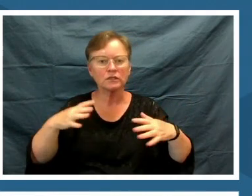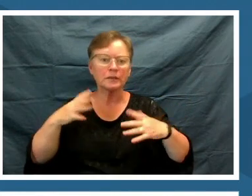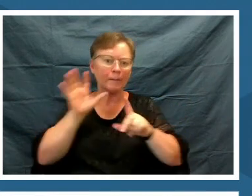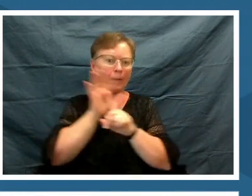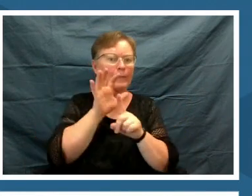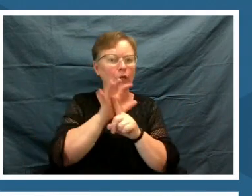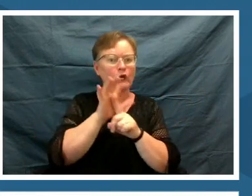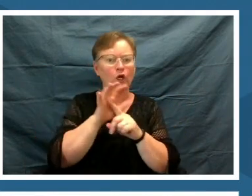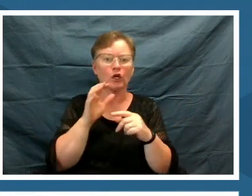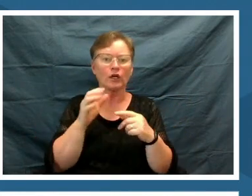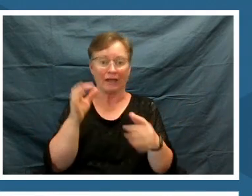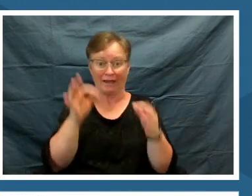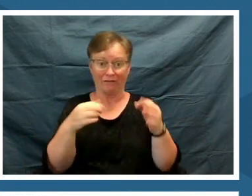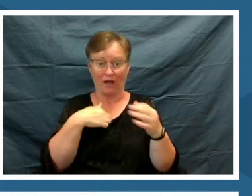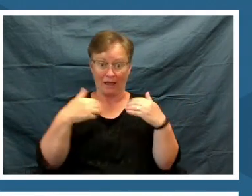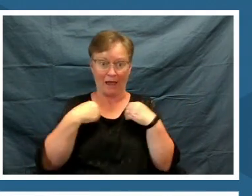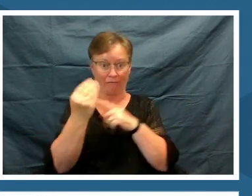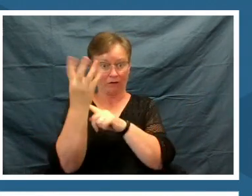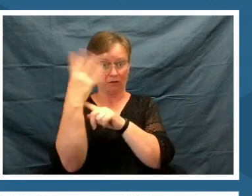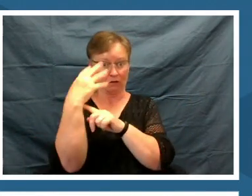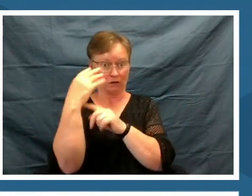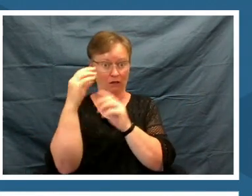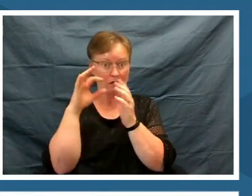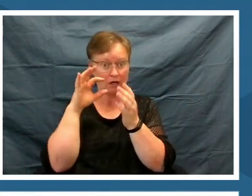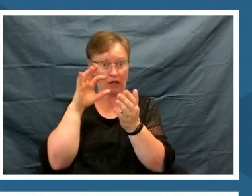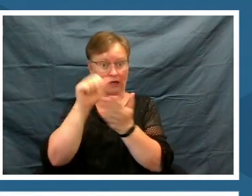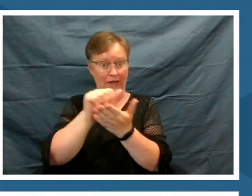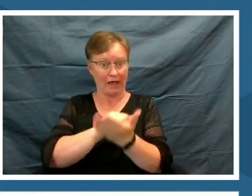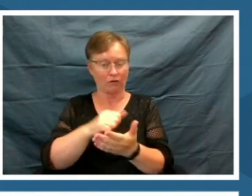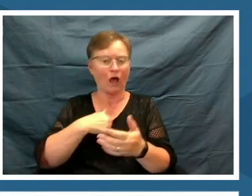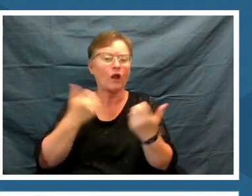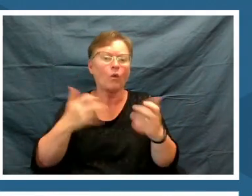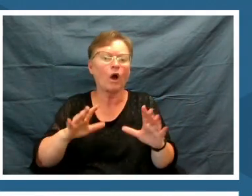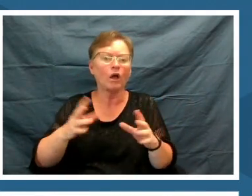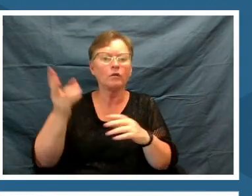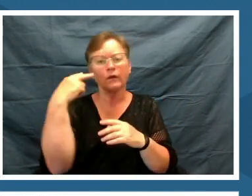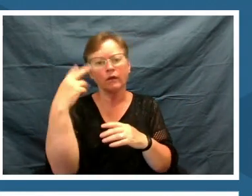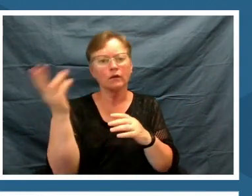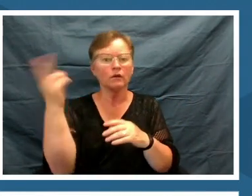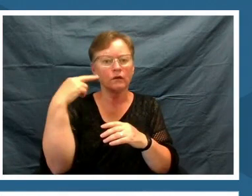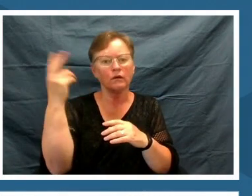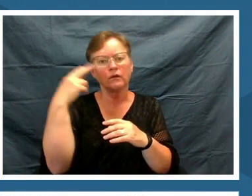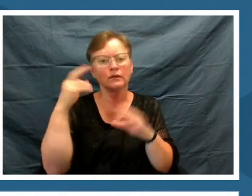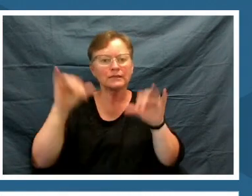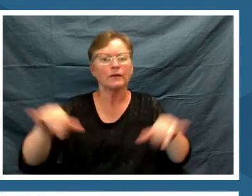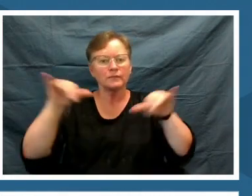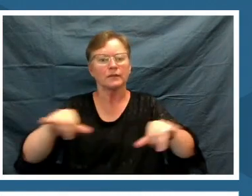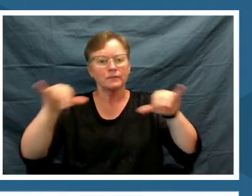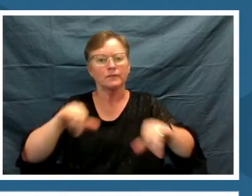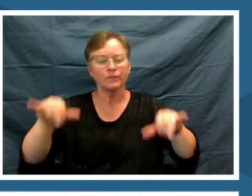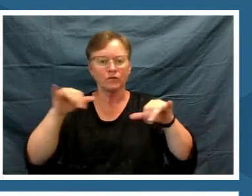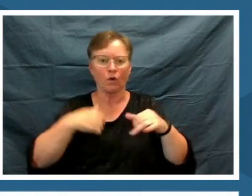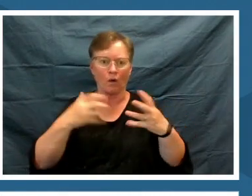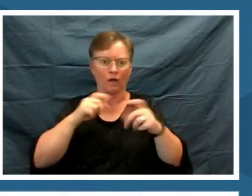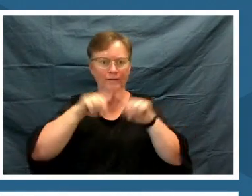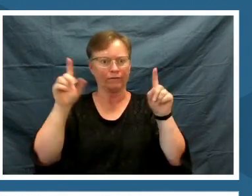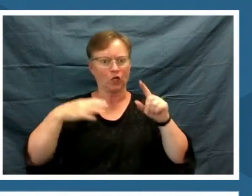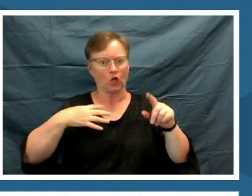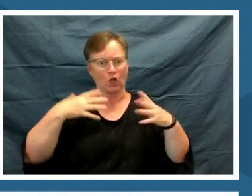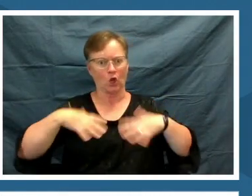too often so i maybe need new clothes for different photos um so thinking